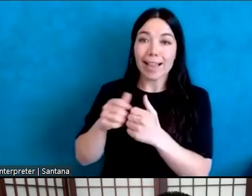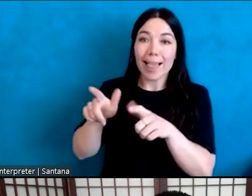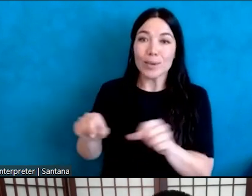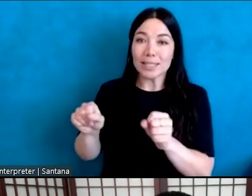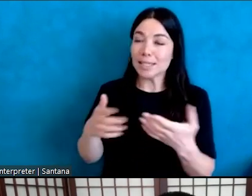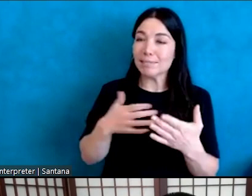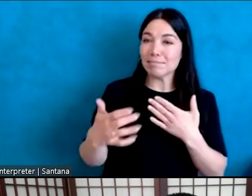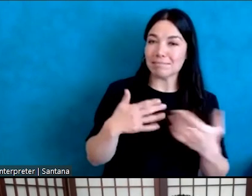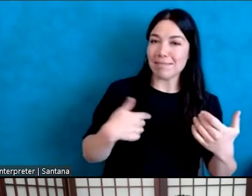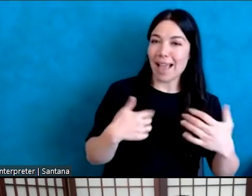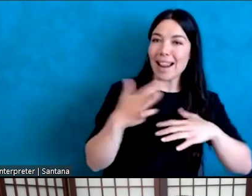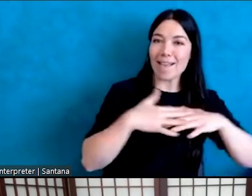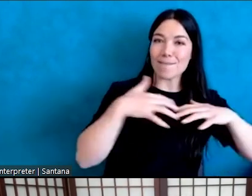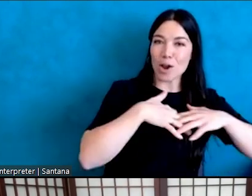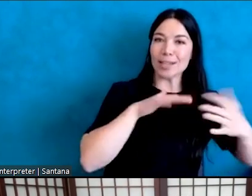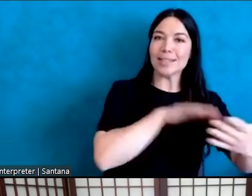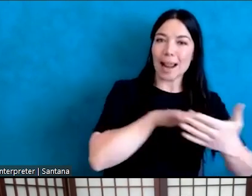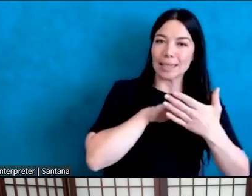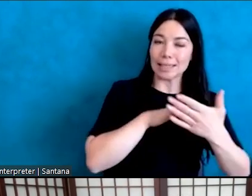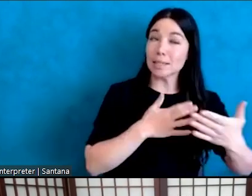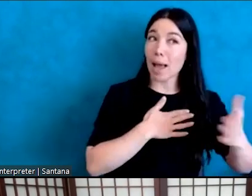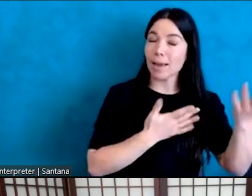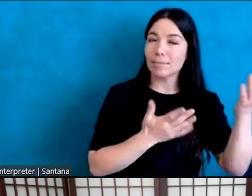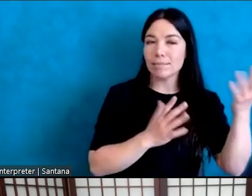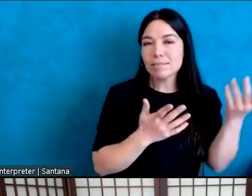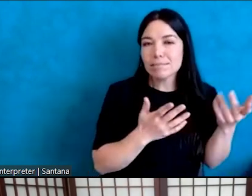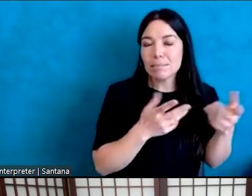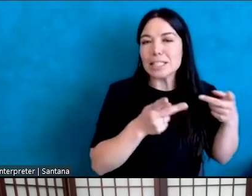Studies as a matter of of my position,